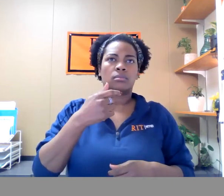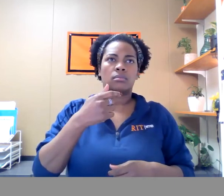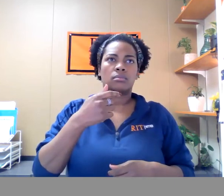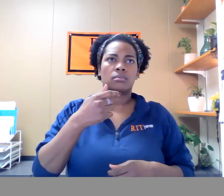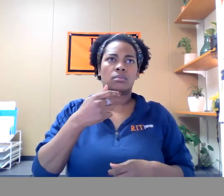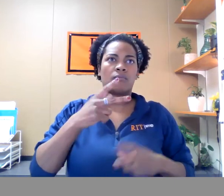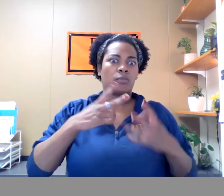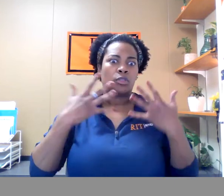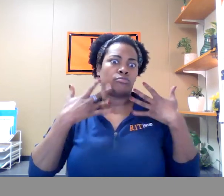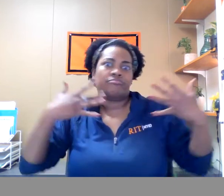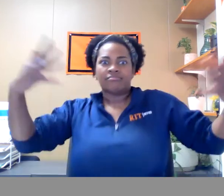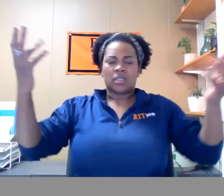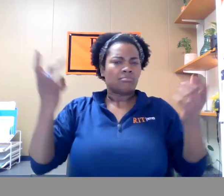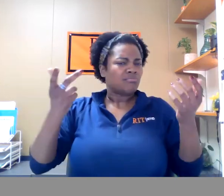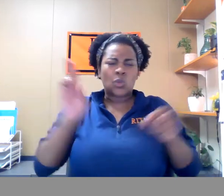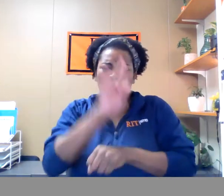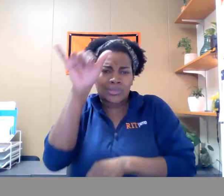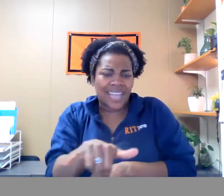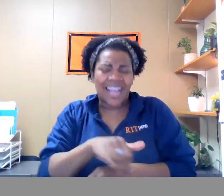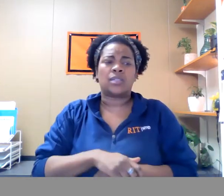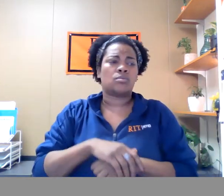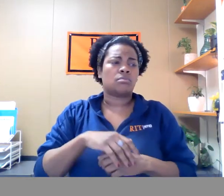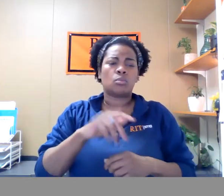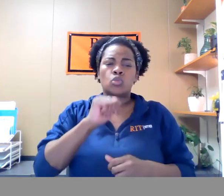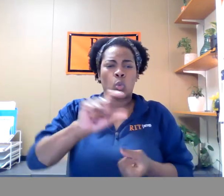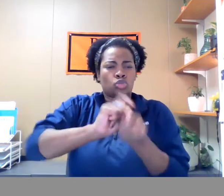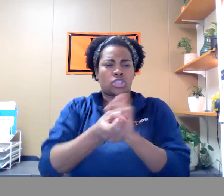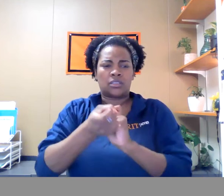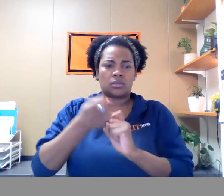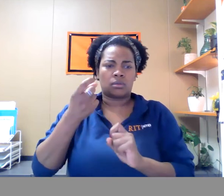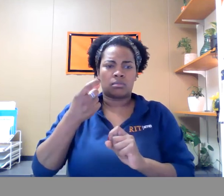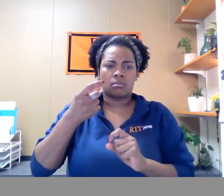It doesn't have to be stiff at all. You can be friendly. Be yourself.